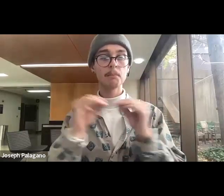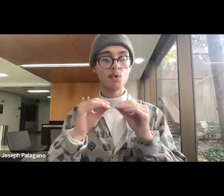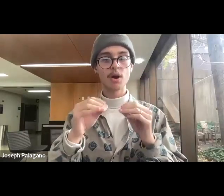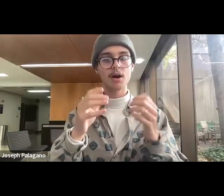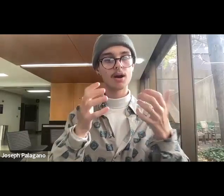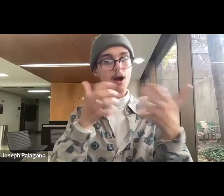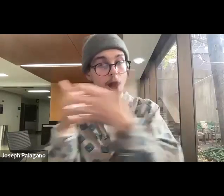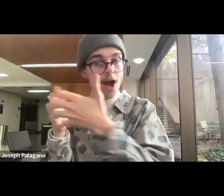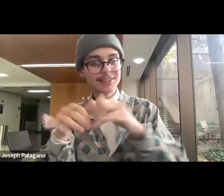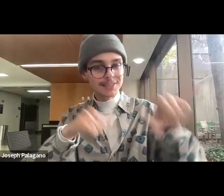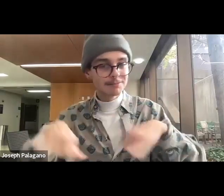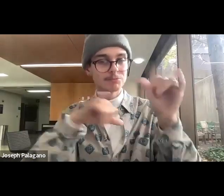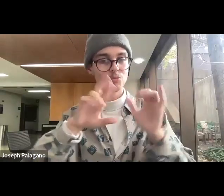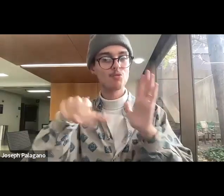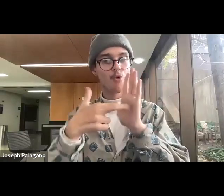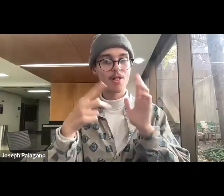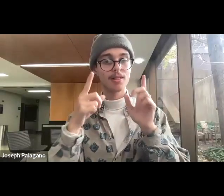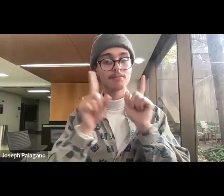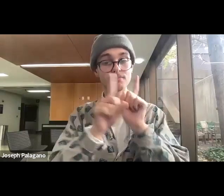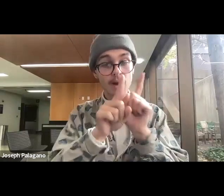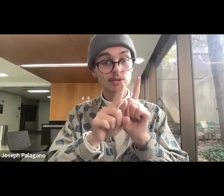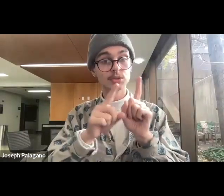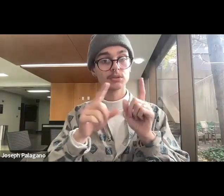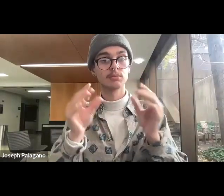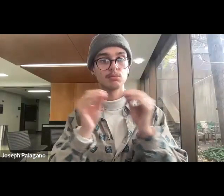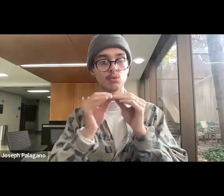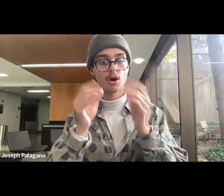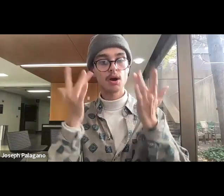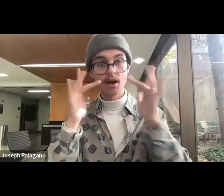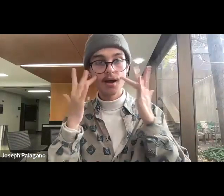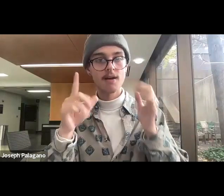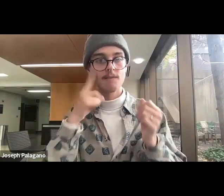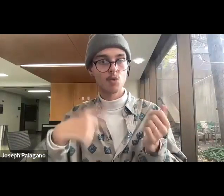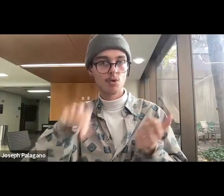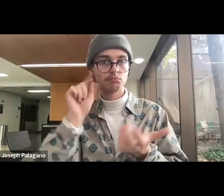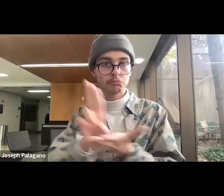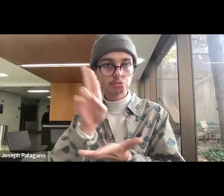. We hope by inviting these speakers, this work provides new perspective and identities to provide roles for all of